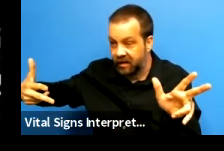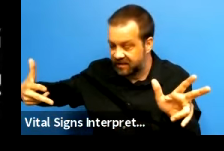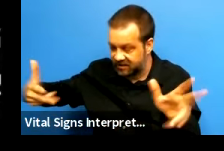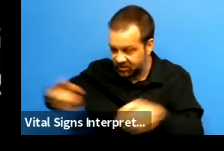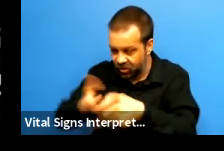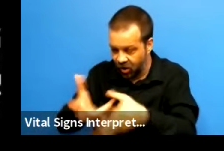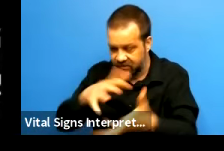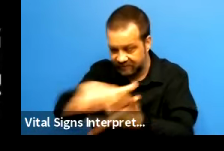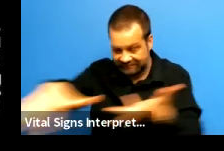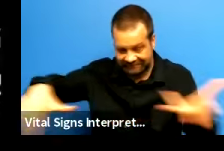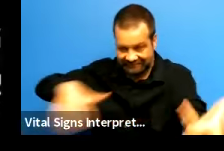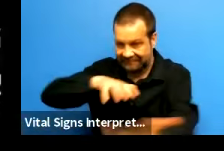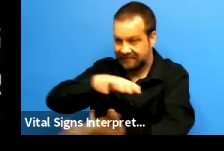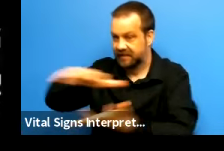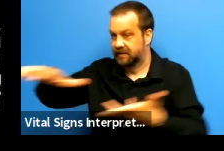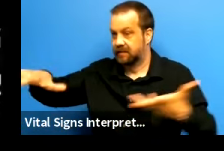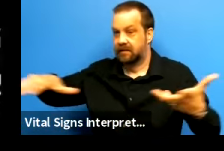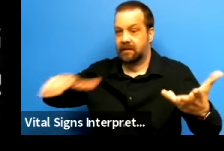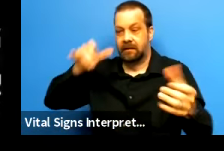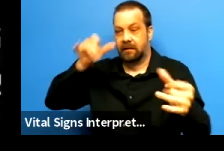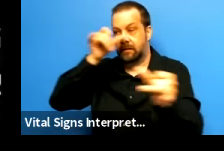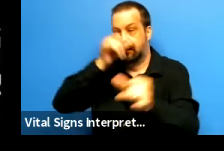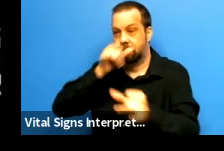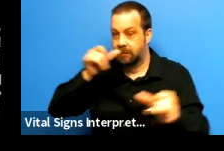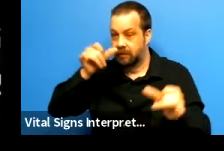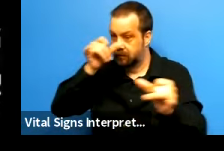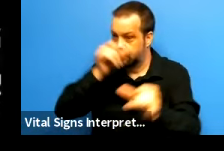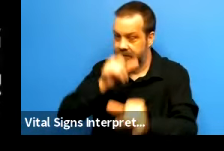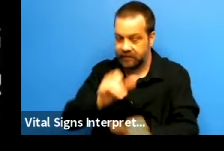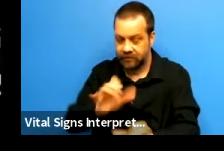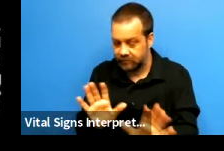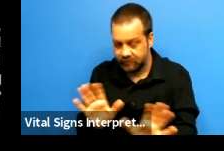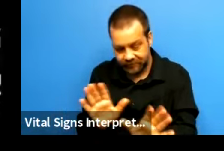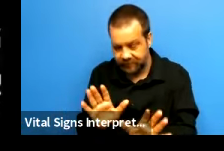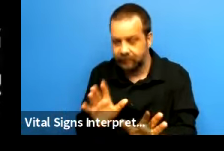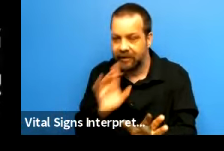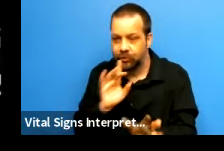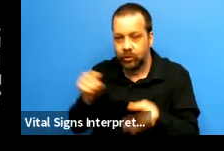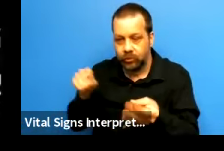and end up with a mass of people outside the front door of your business.